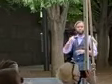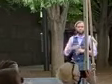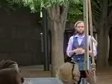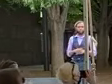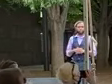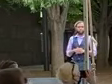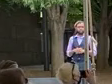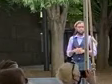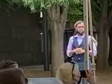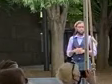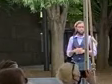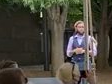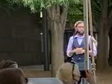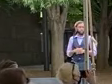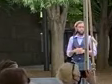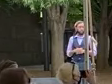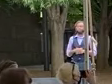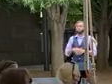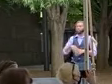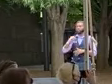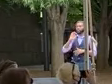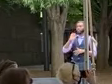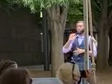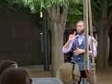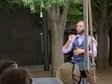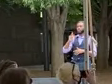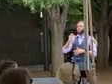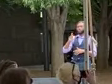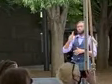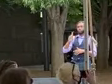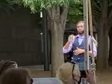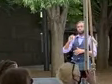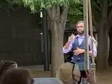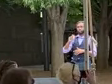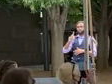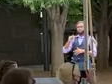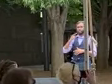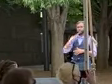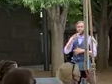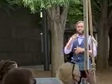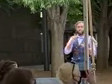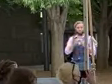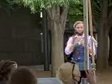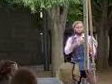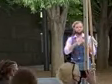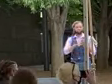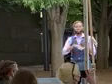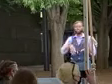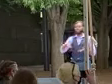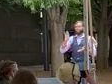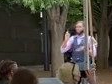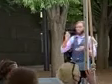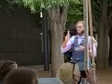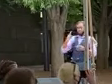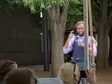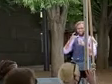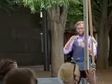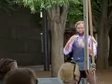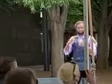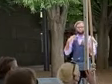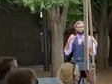As Eleanor Roosevelt once said , "Franklin's illness gave him strength he had not had before.